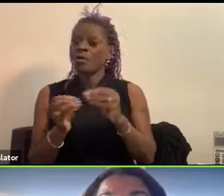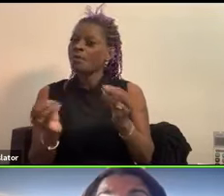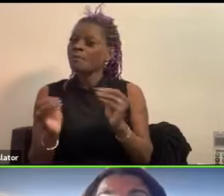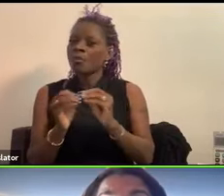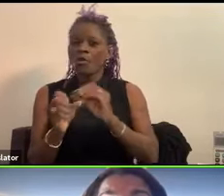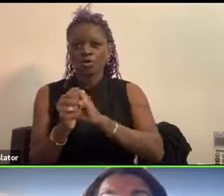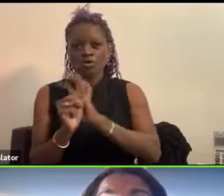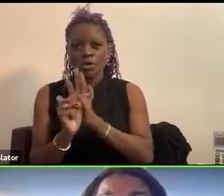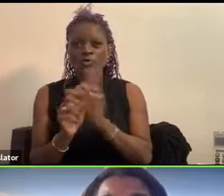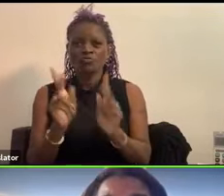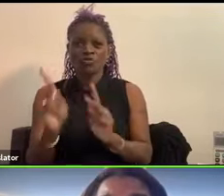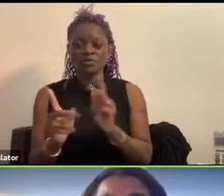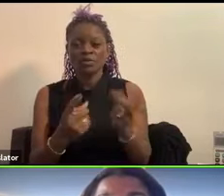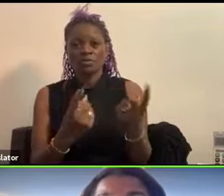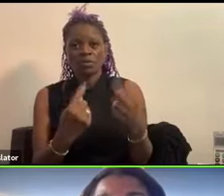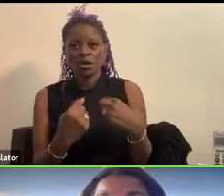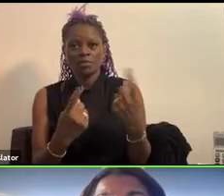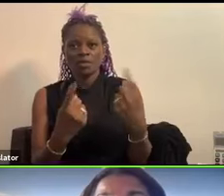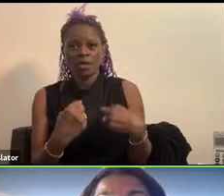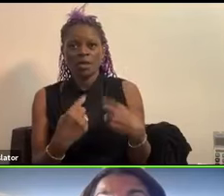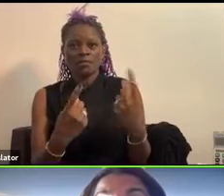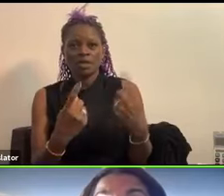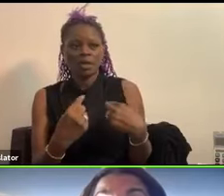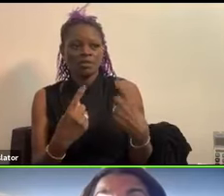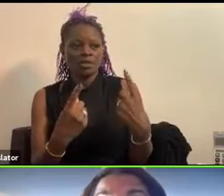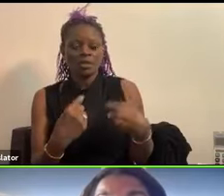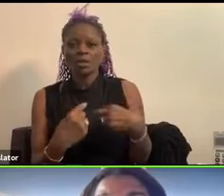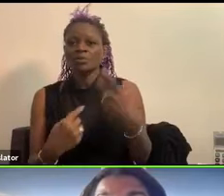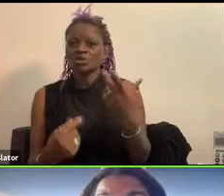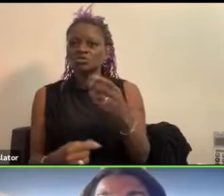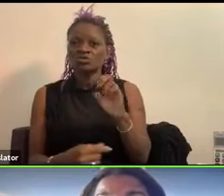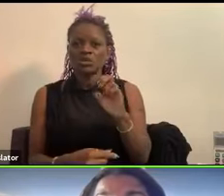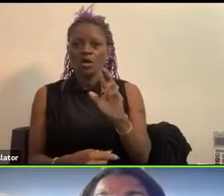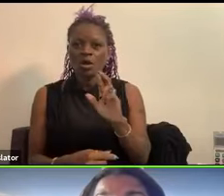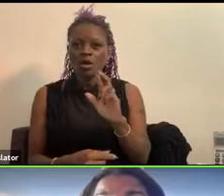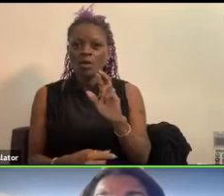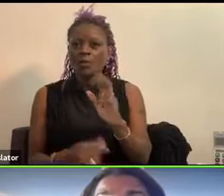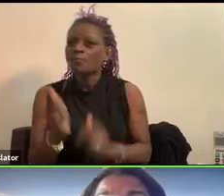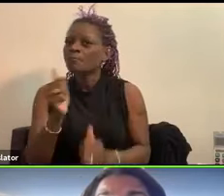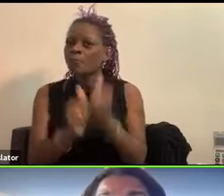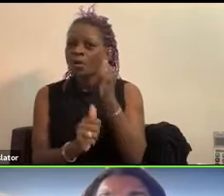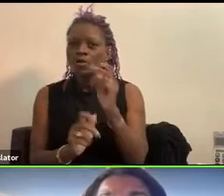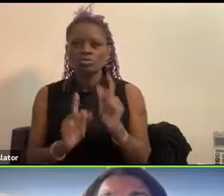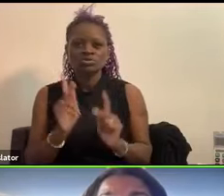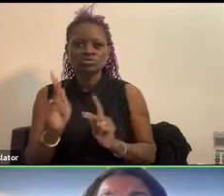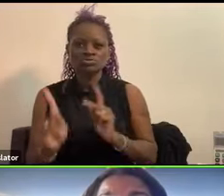nearly all of them being individuals who are unvaccinated. And we also have seen a disturbing